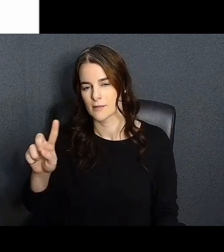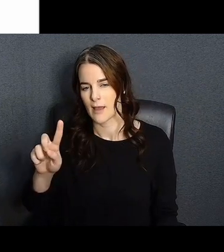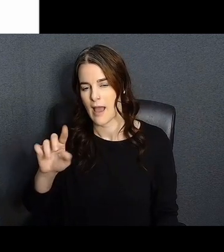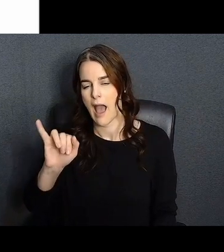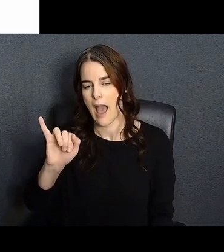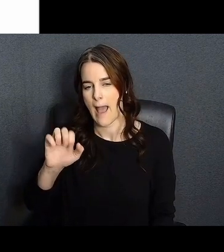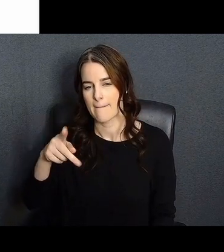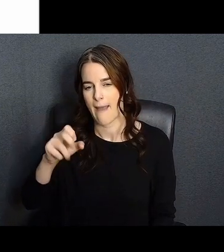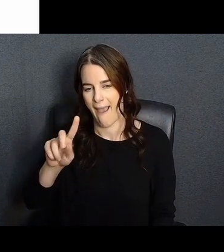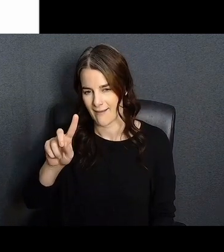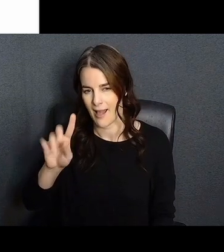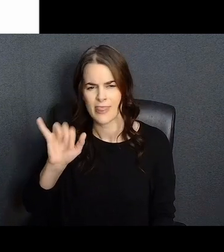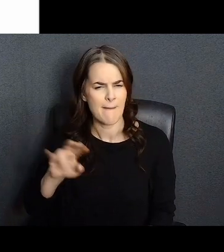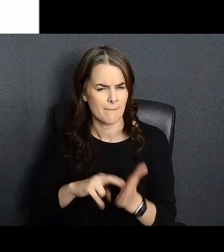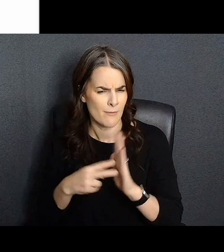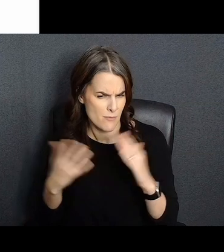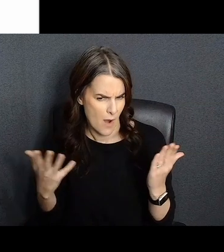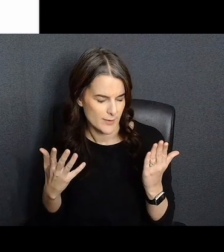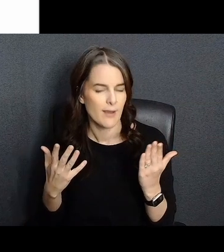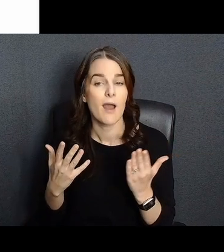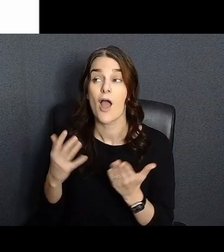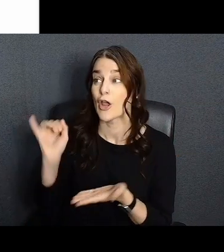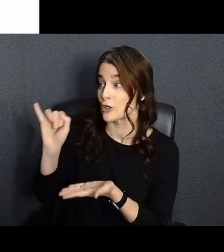that can be purchased using insurance funds.